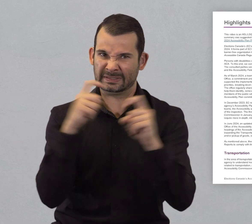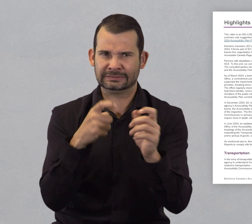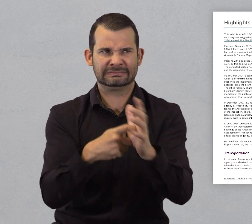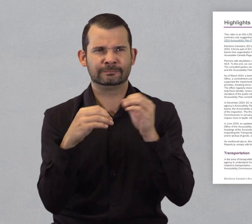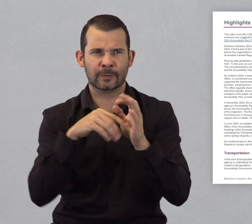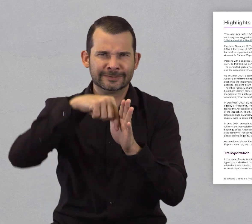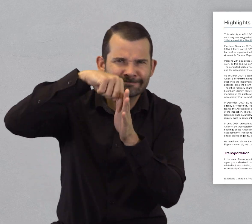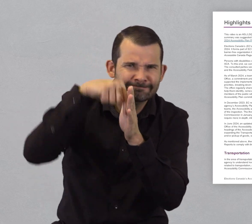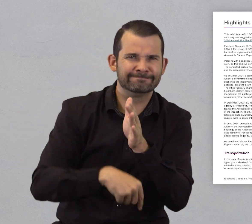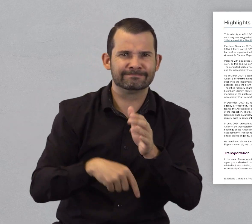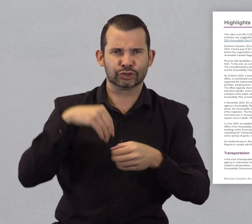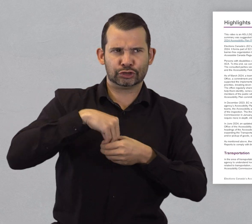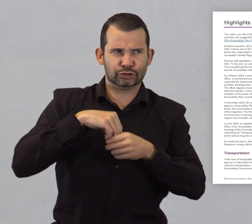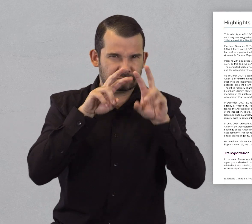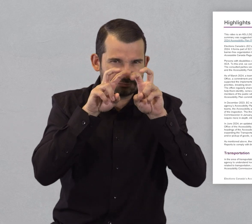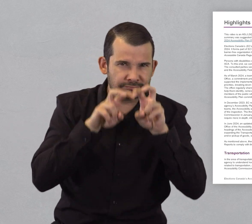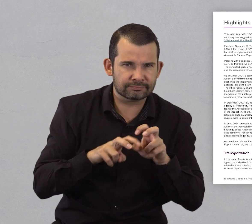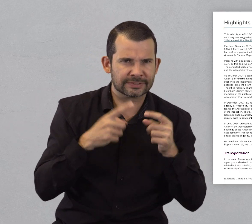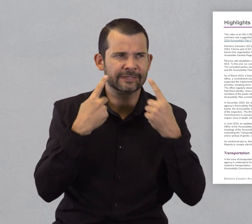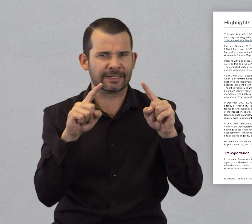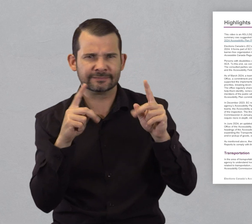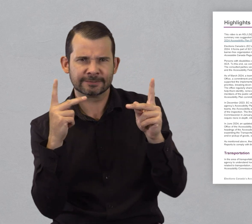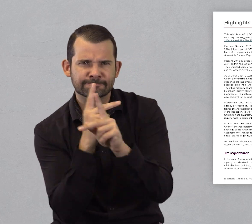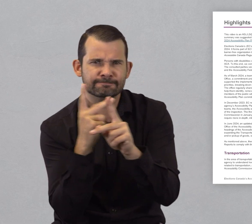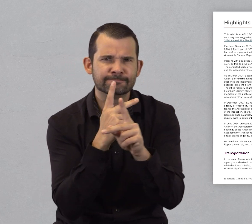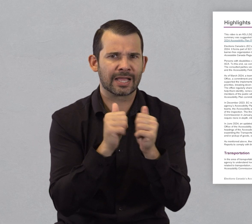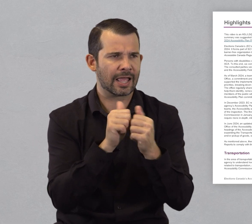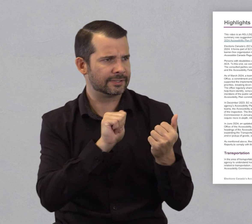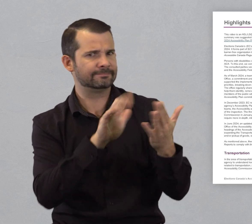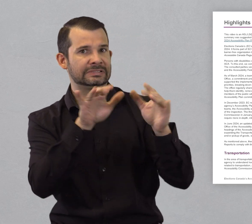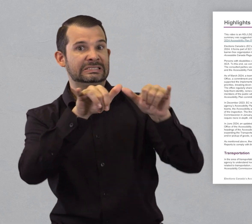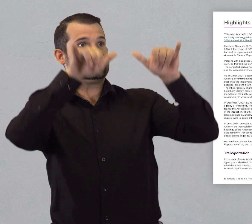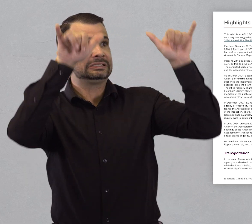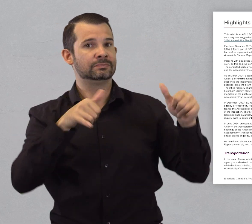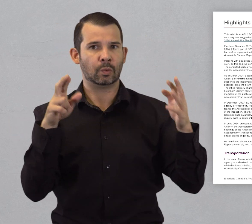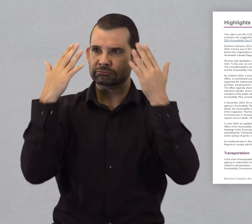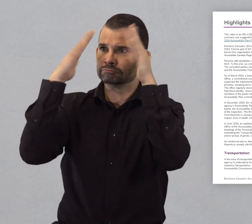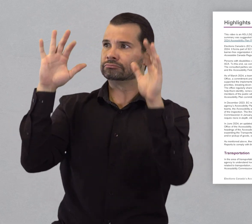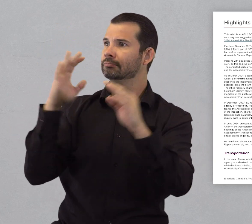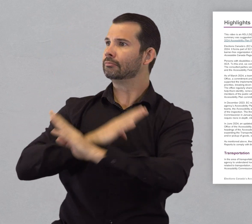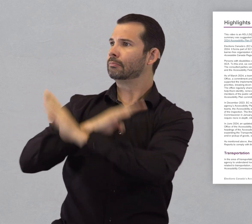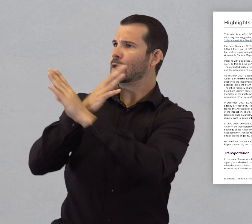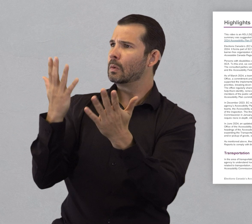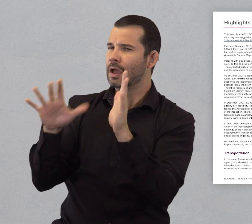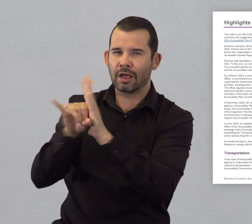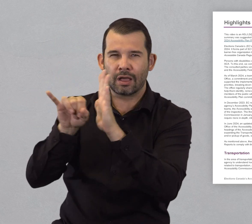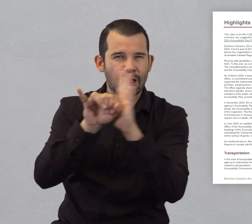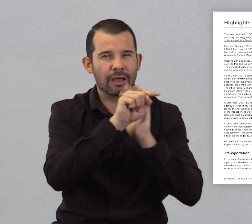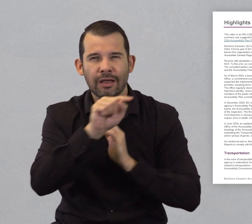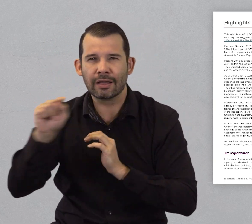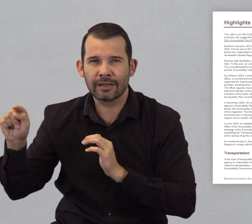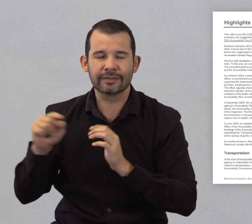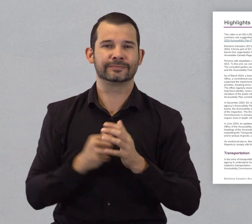will require more in-depth, internal analysis to effectively address systemic or unknown barriers.